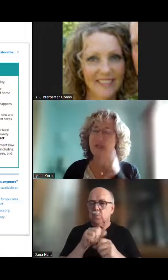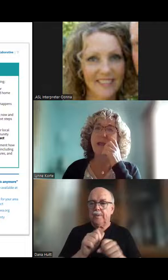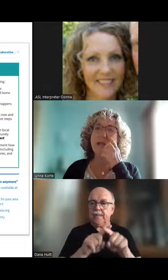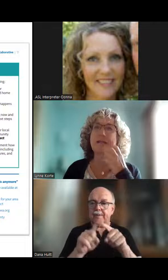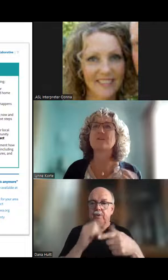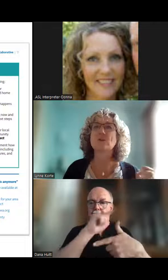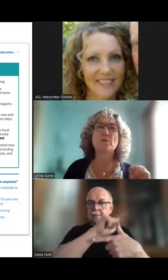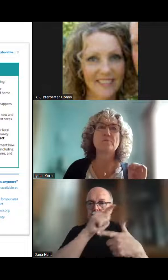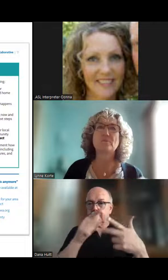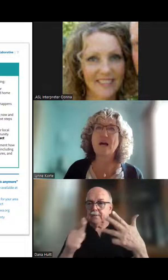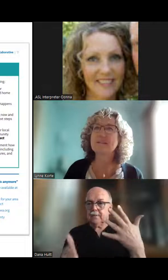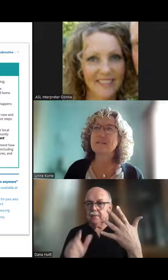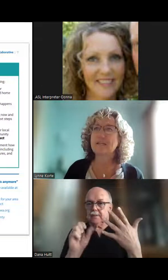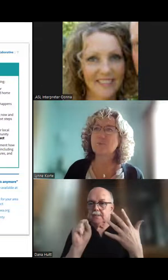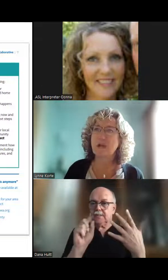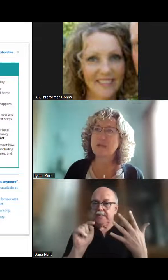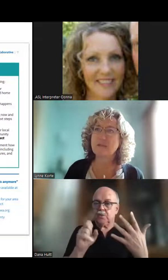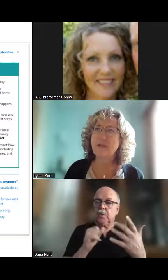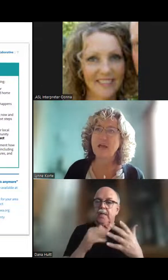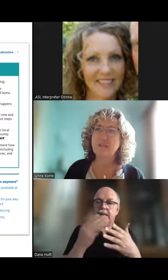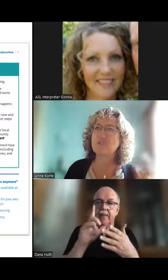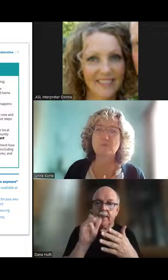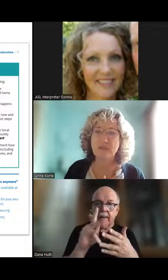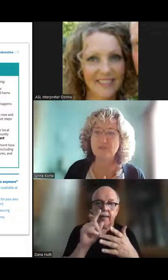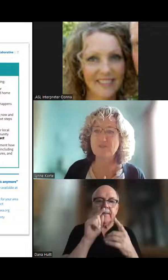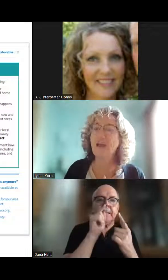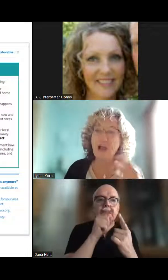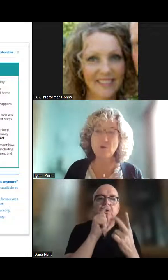ing that people born before 1968 are also able to qualify through